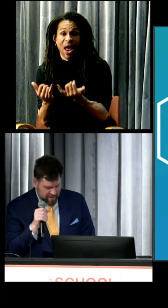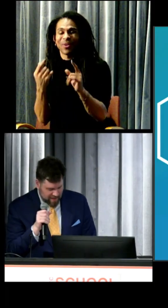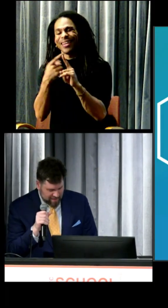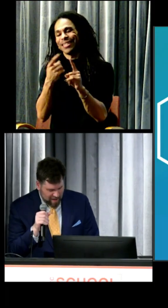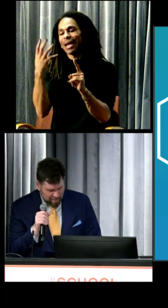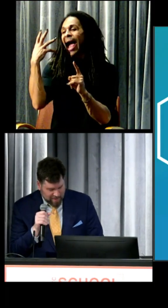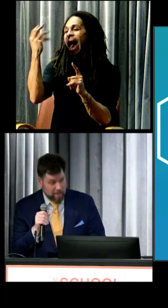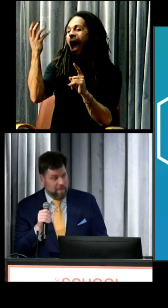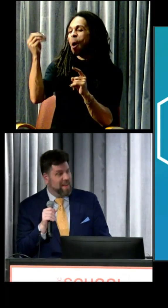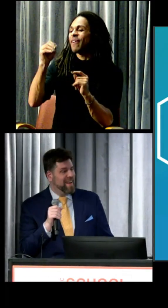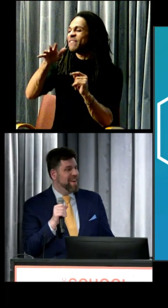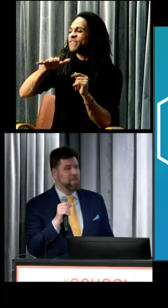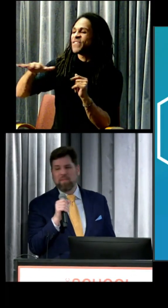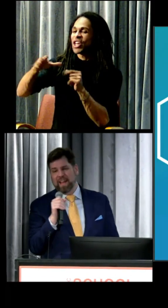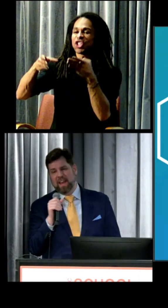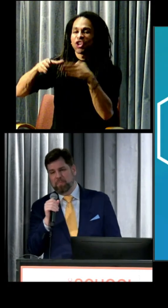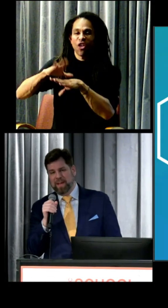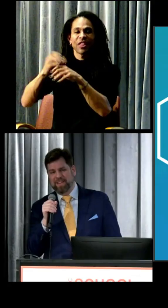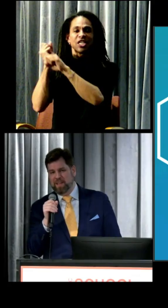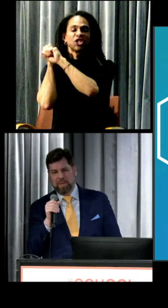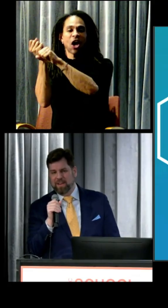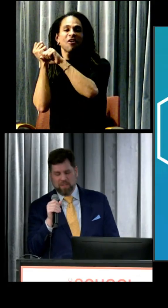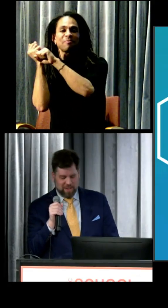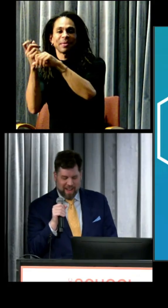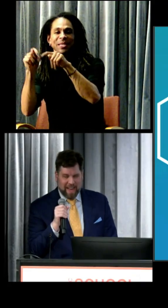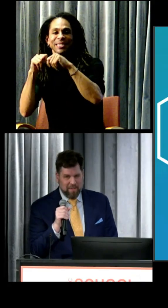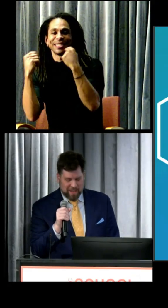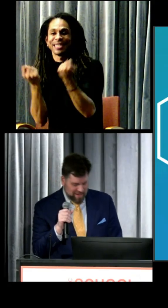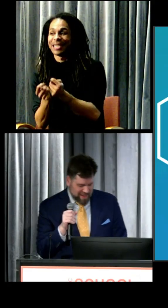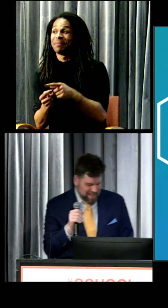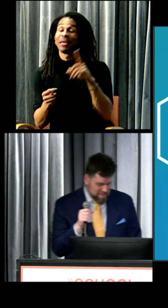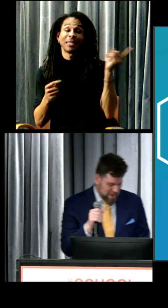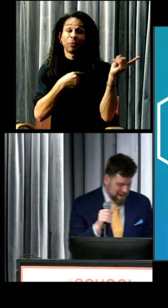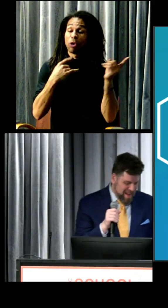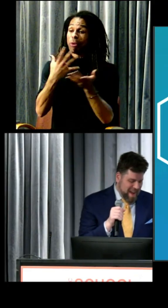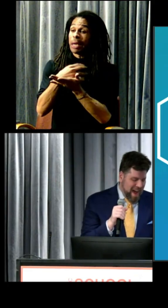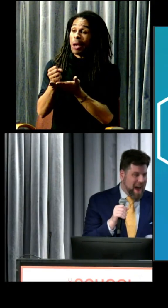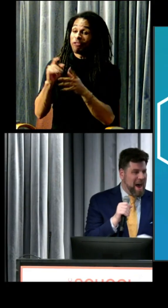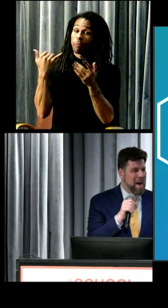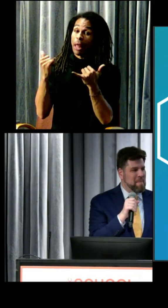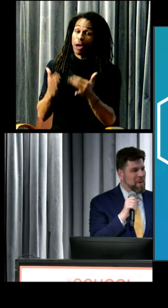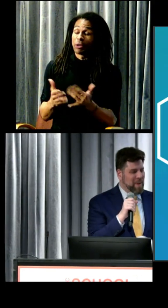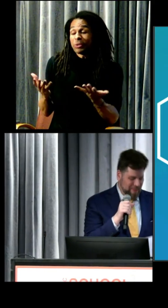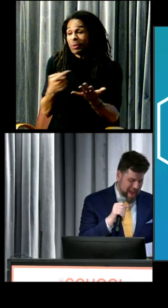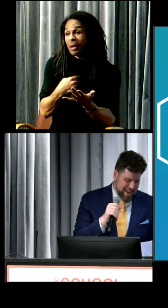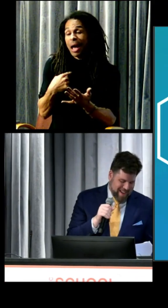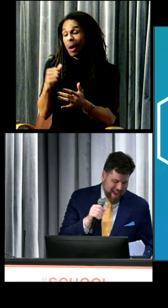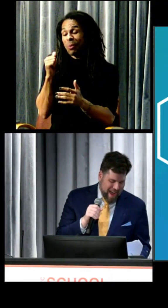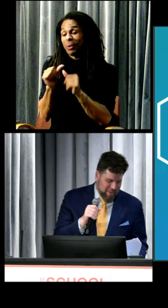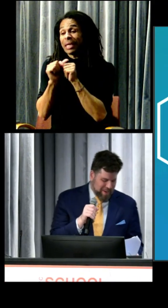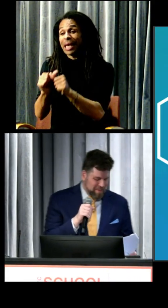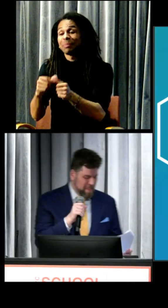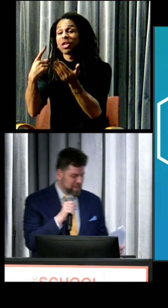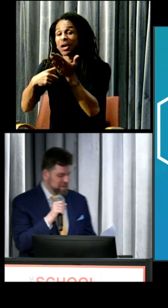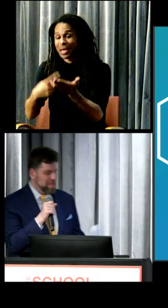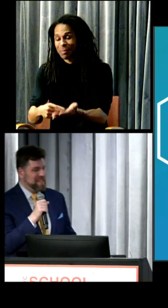Another example of, you know, some of the problems that data presents are seen here.